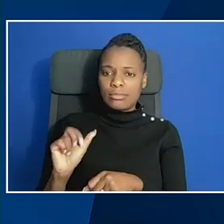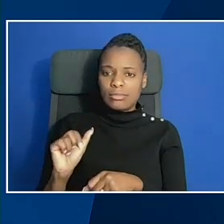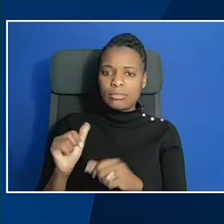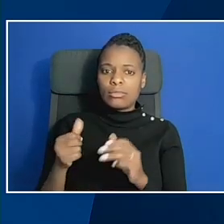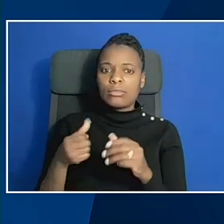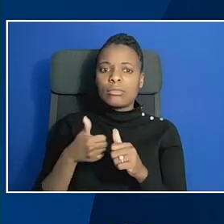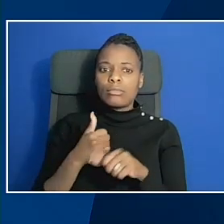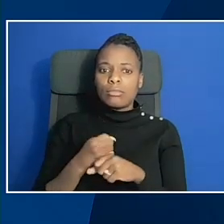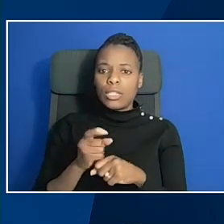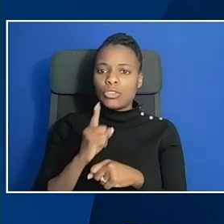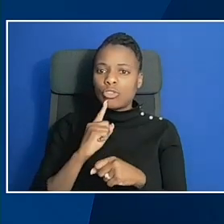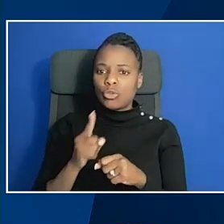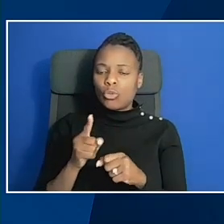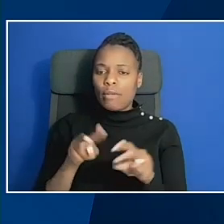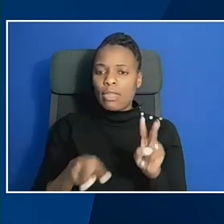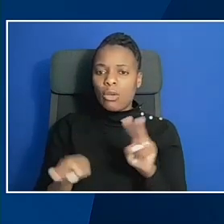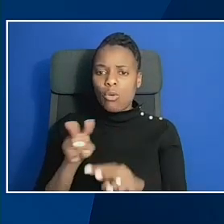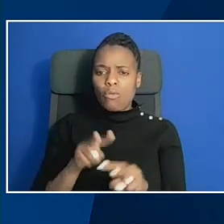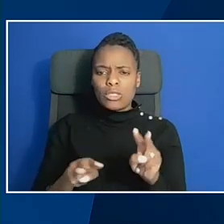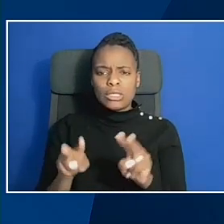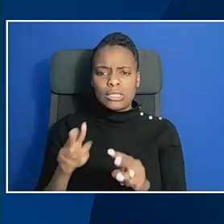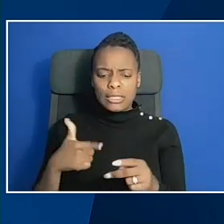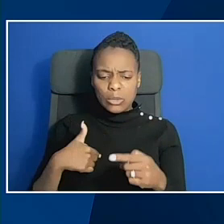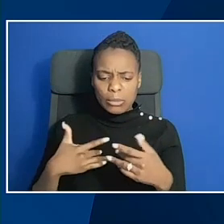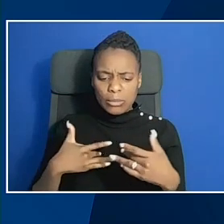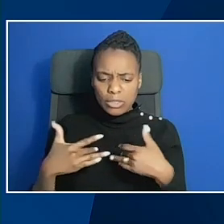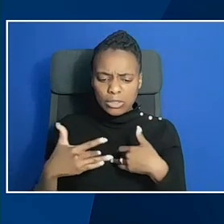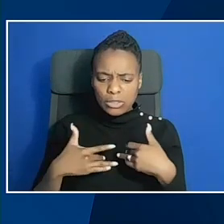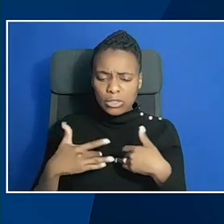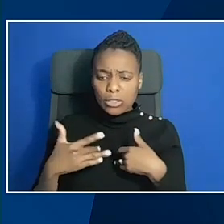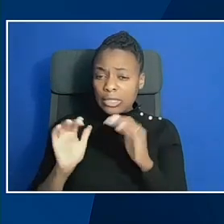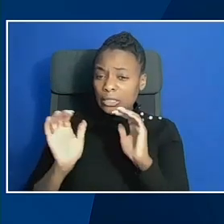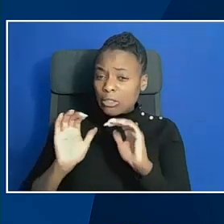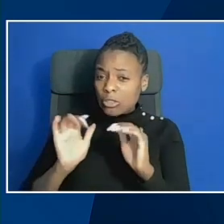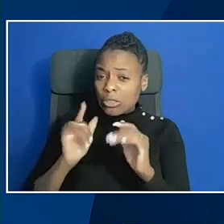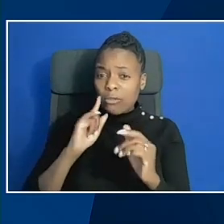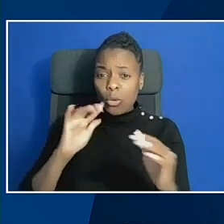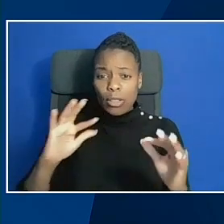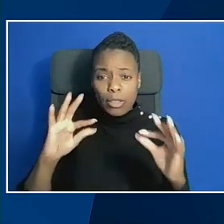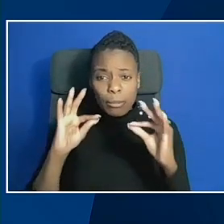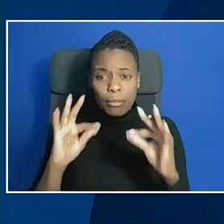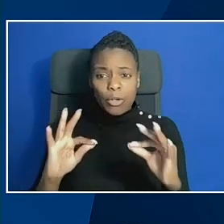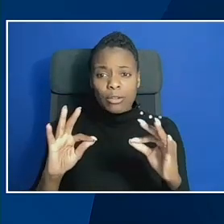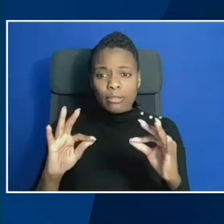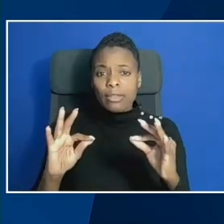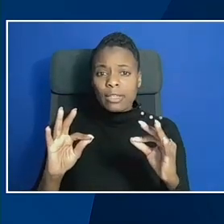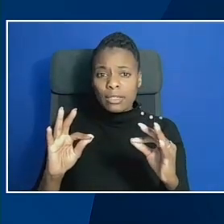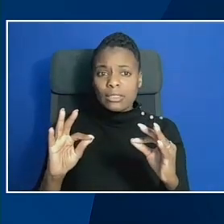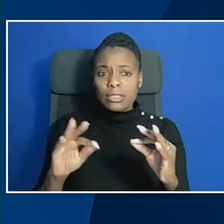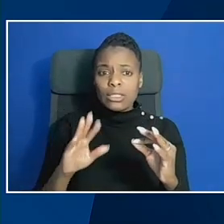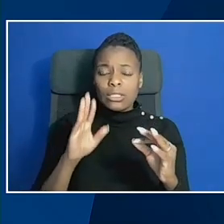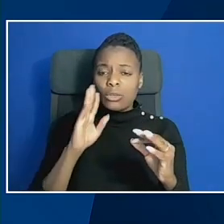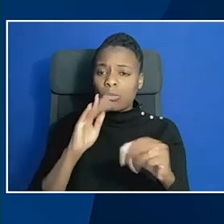So my concern is in search of the perfect, you're going to blow up what has been very